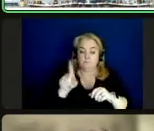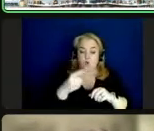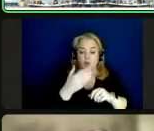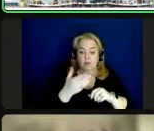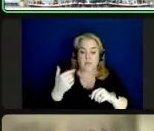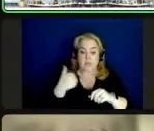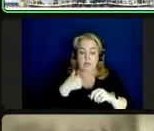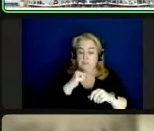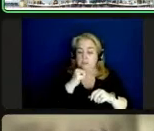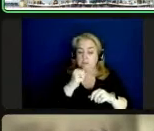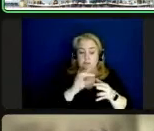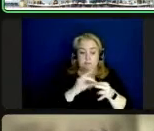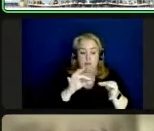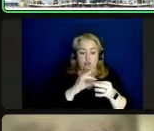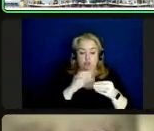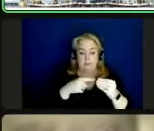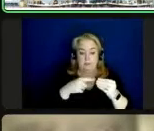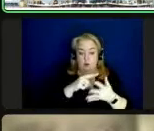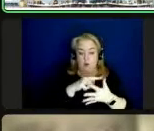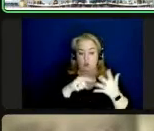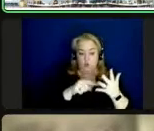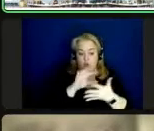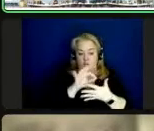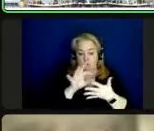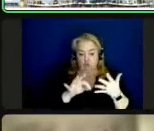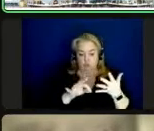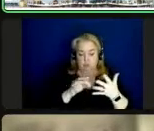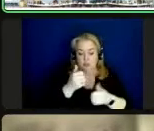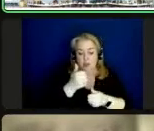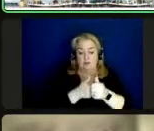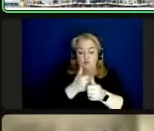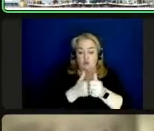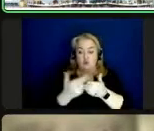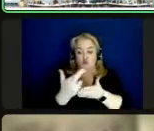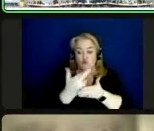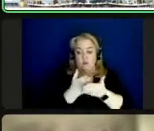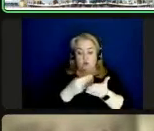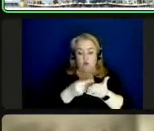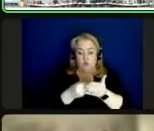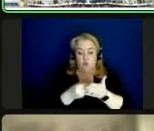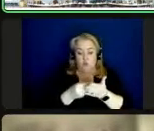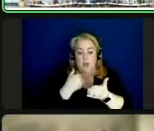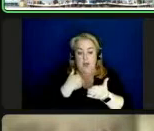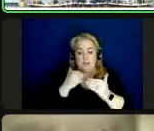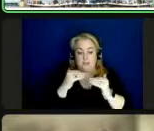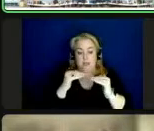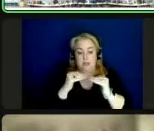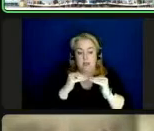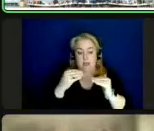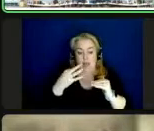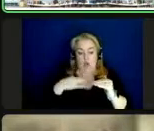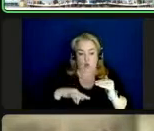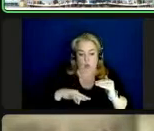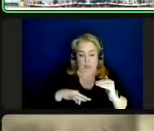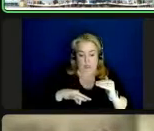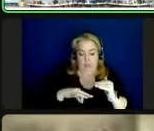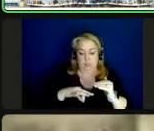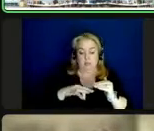THE EVENING ARE PRETTY MUCH